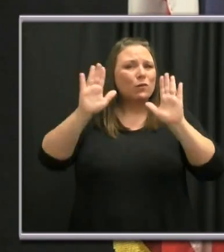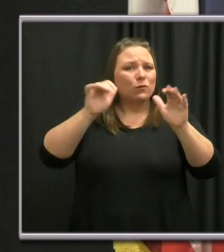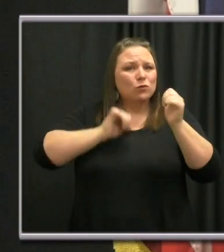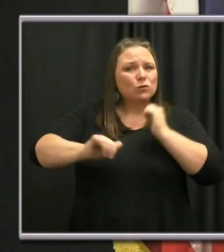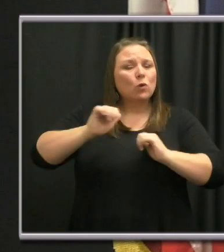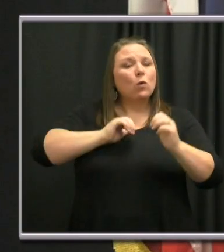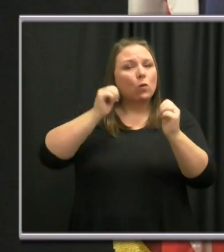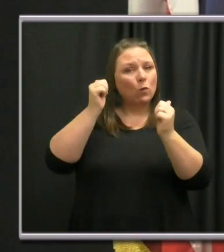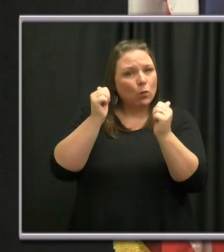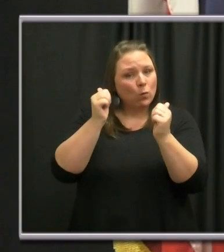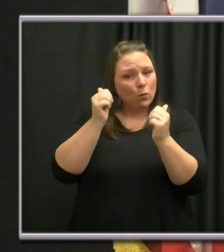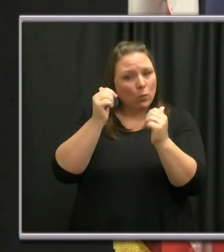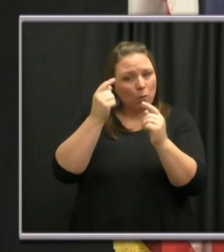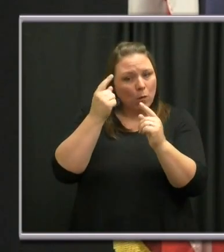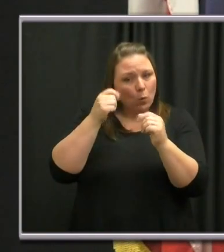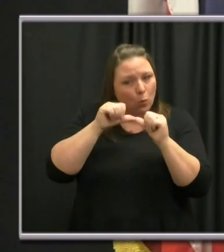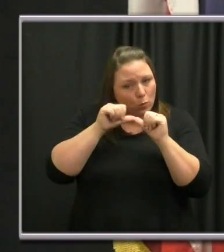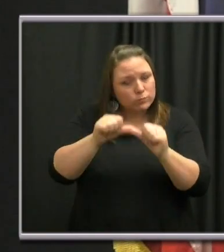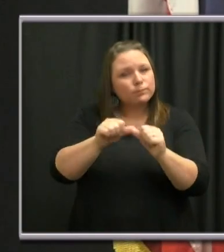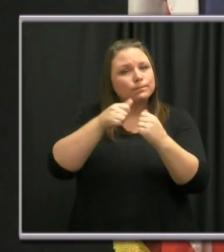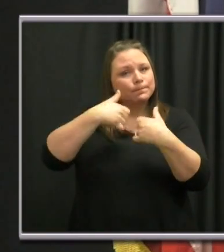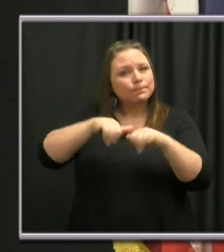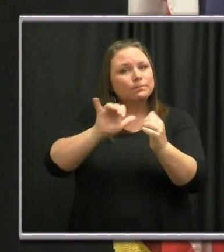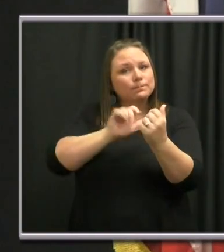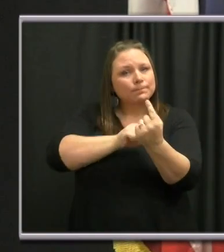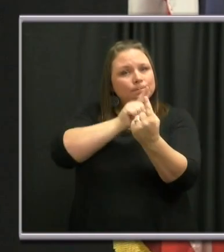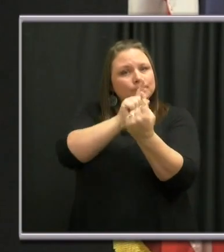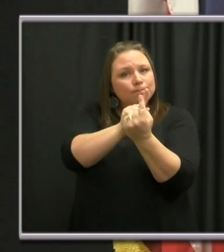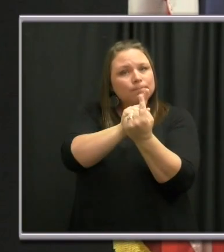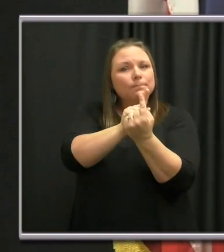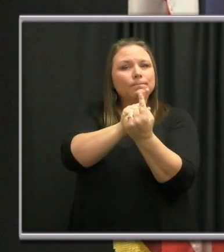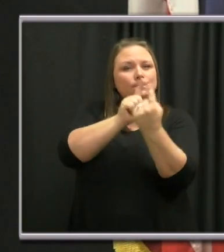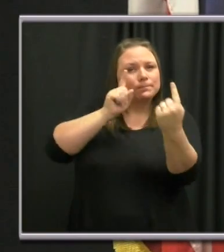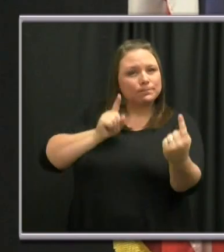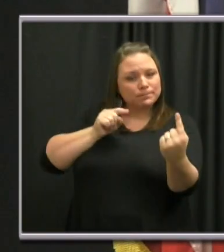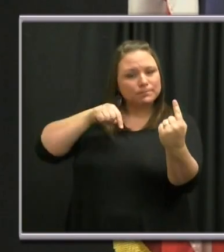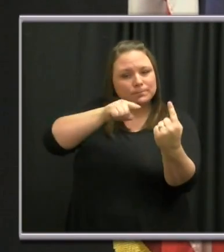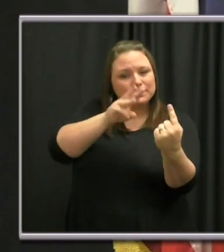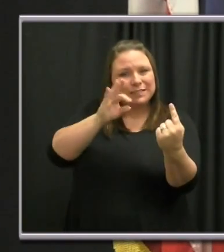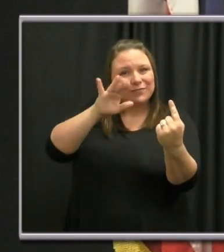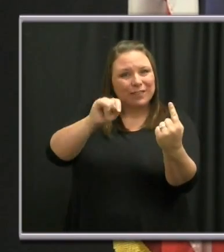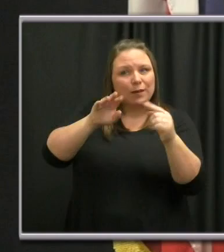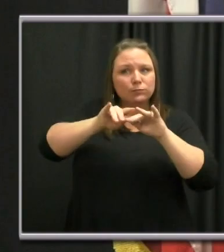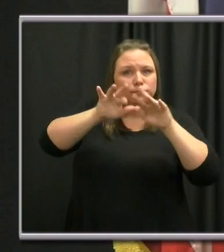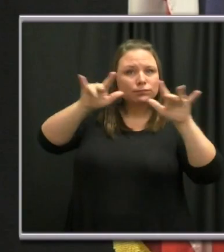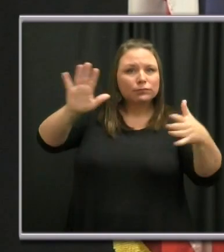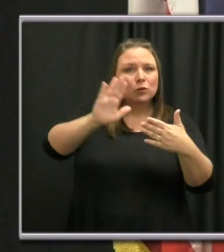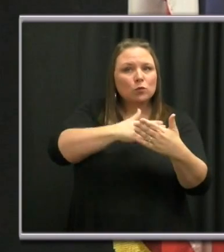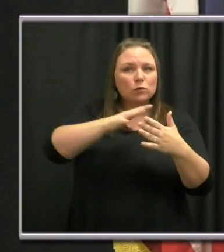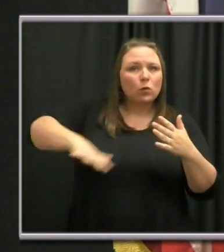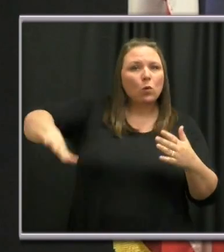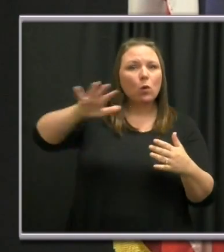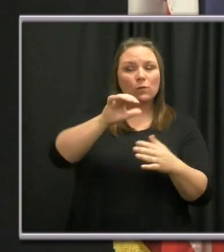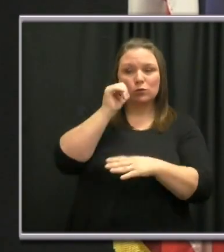CONTINUING TO PRODUCE FABULOUS SHOWS WITH PROPER PUBLIC HEALTH PROTOCOLS IN PLACE TO KEEP